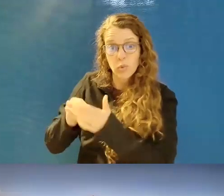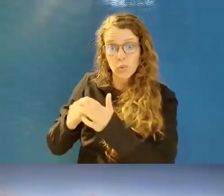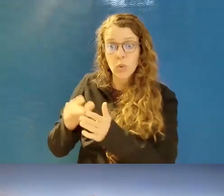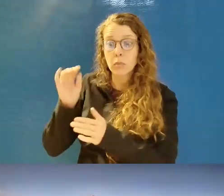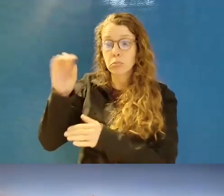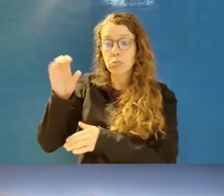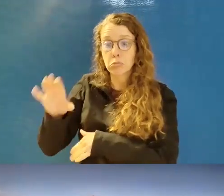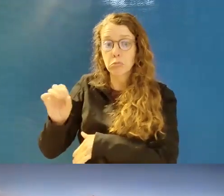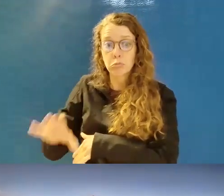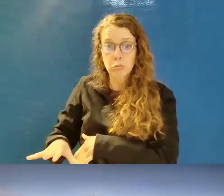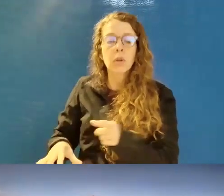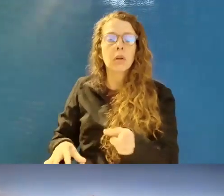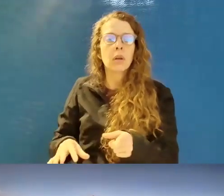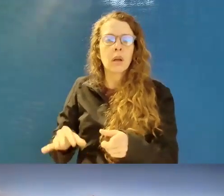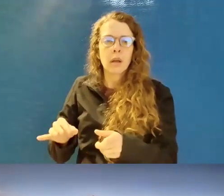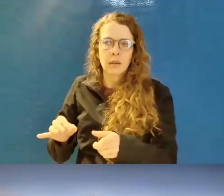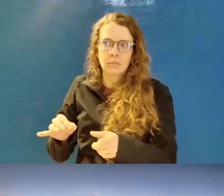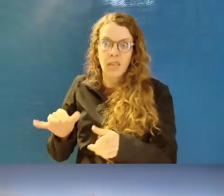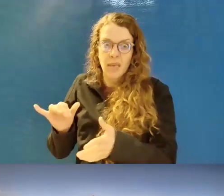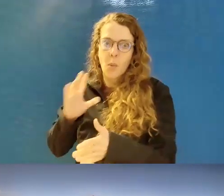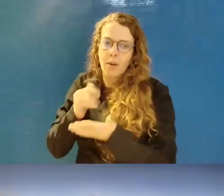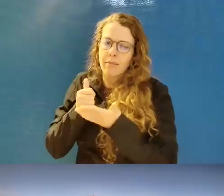then that's going to, doing those things is going to set you on the right path.